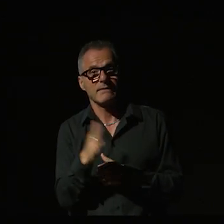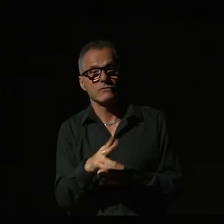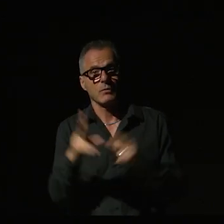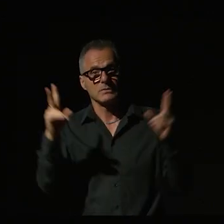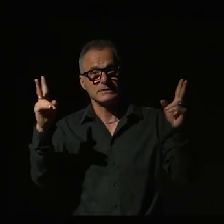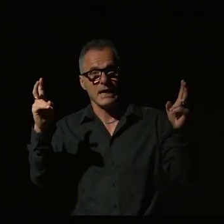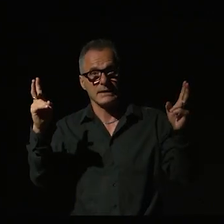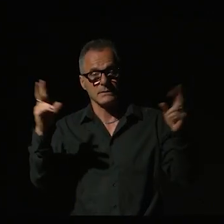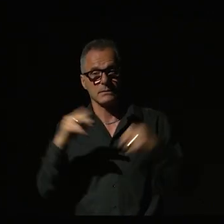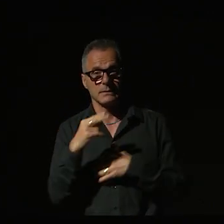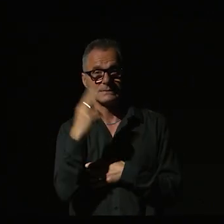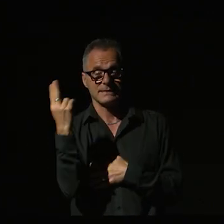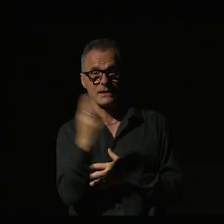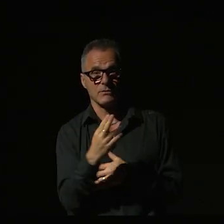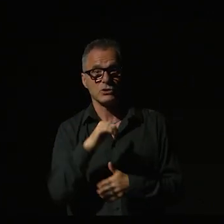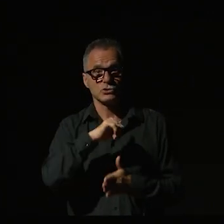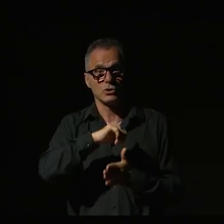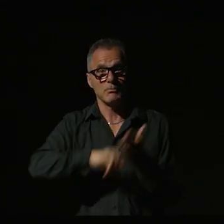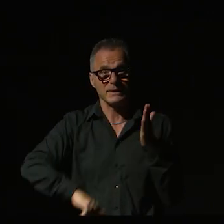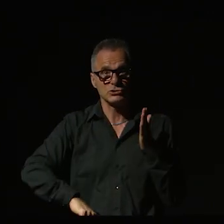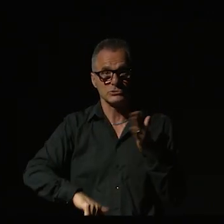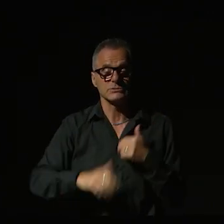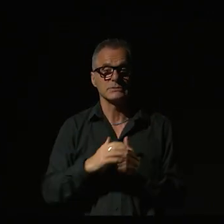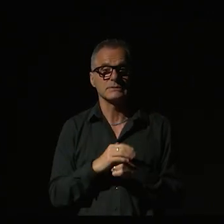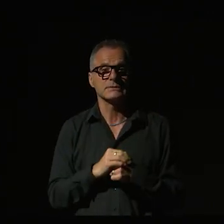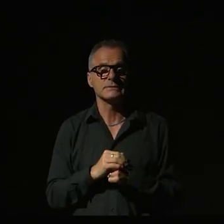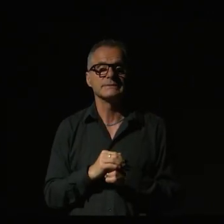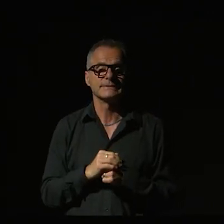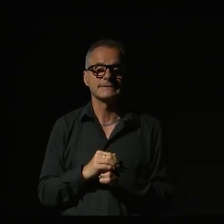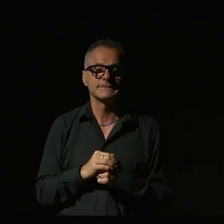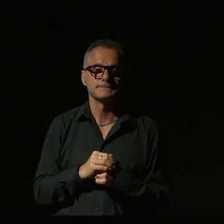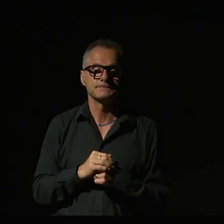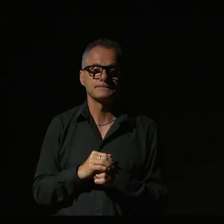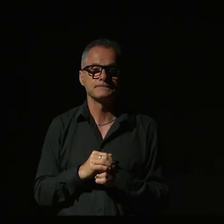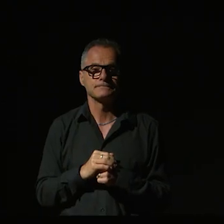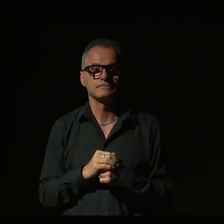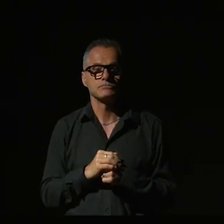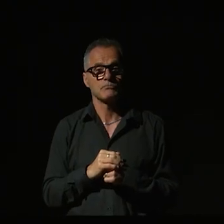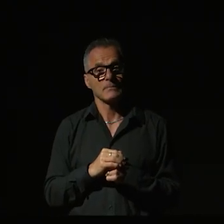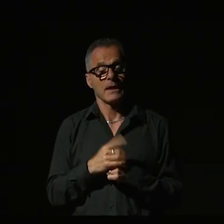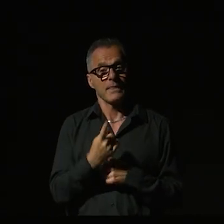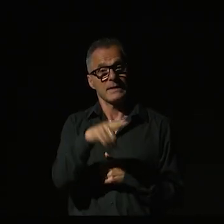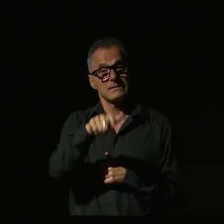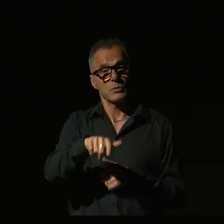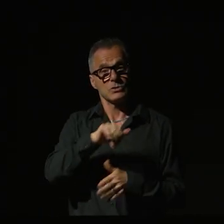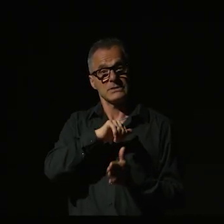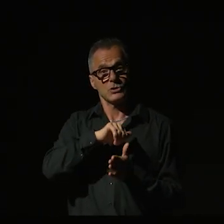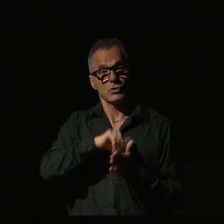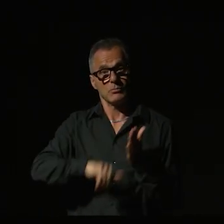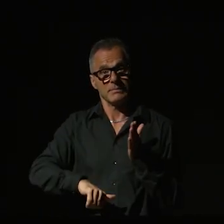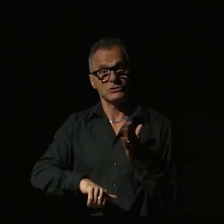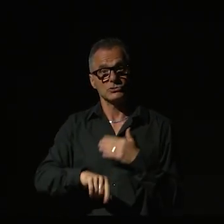The decoration was commissioned by its first owner, Agostino Chigi, who commissioned Baldassare Peruzzi,